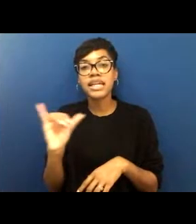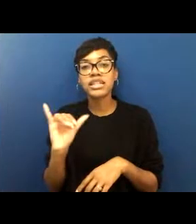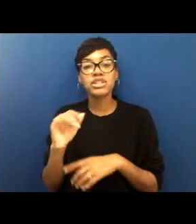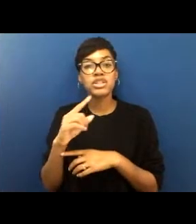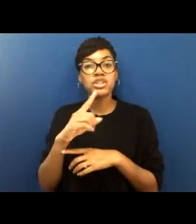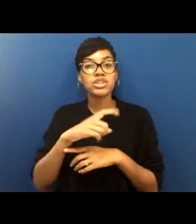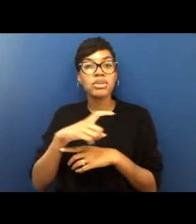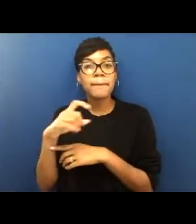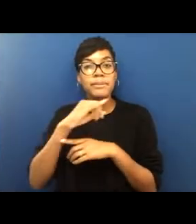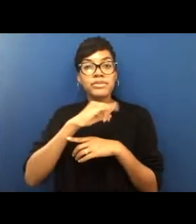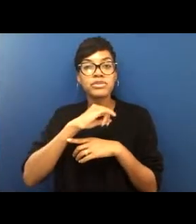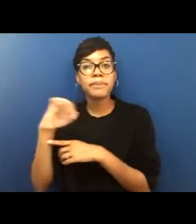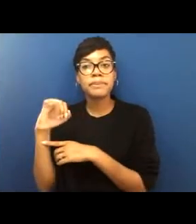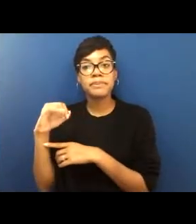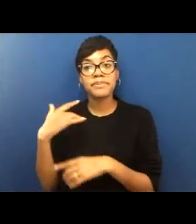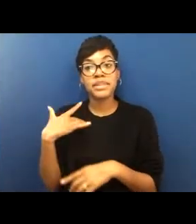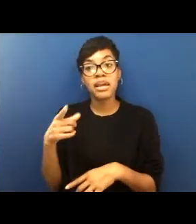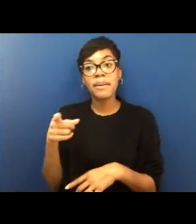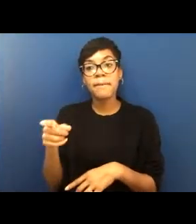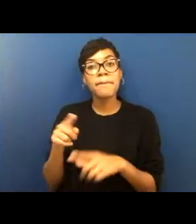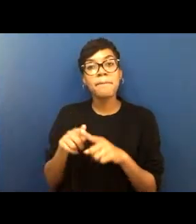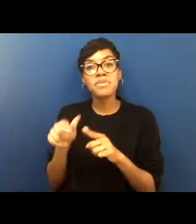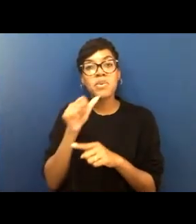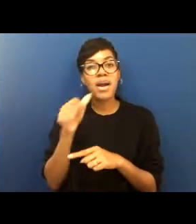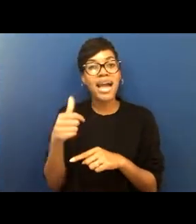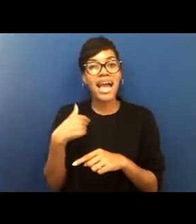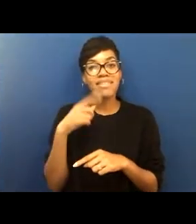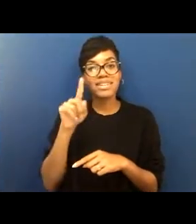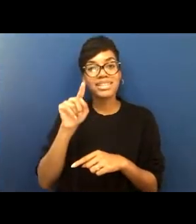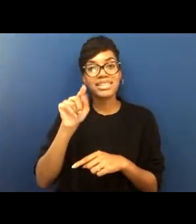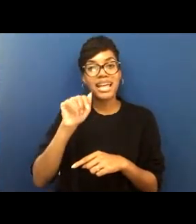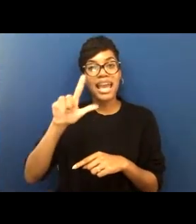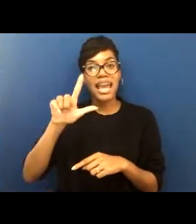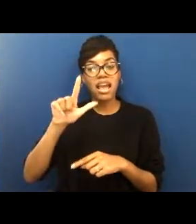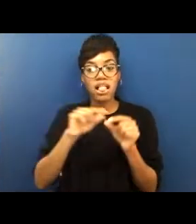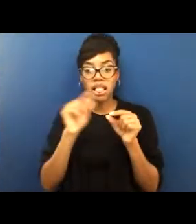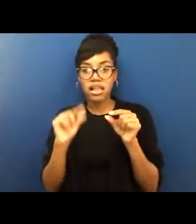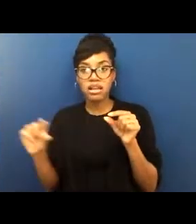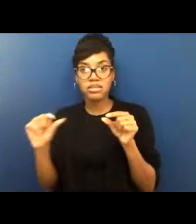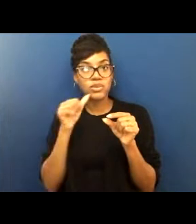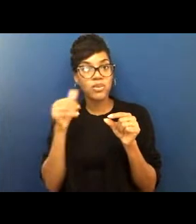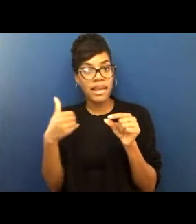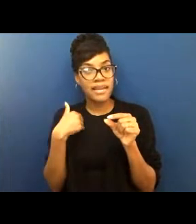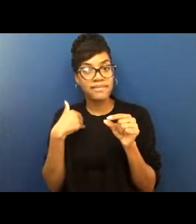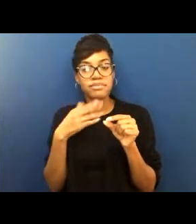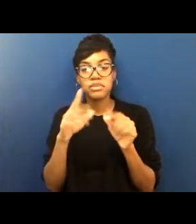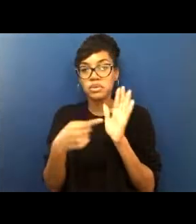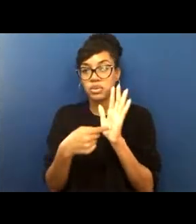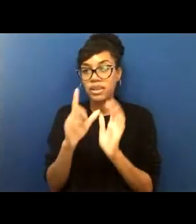They still have a tail flap or abdomen, but it's folded underneath the body. I'll show that to you shortly.